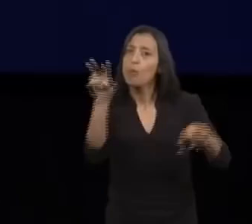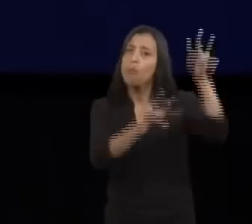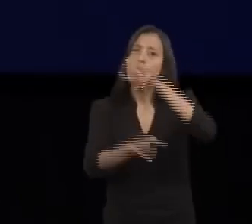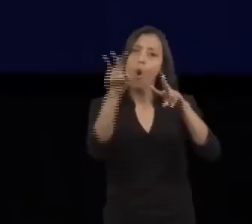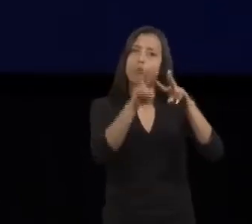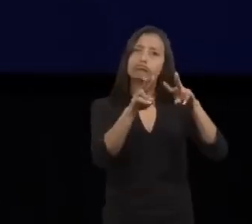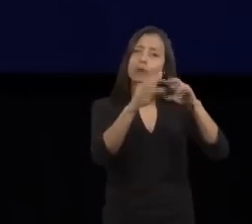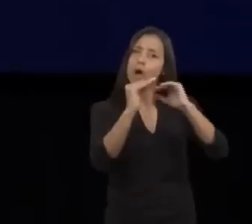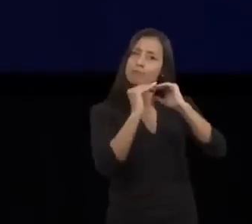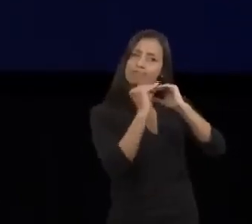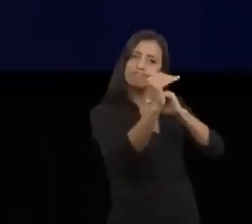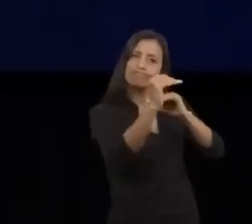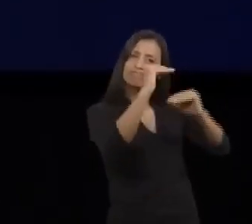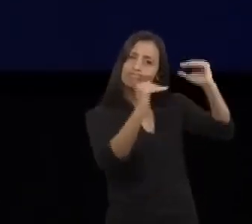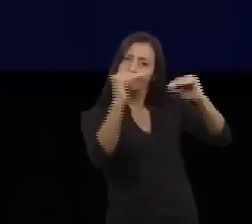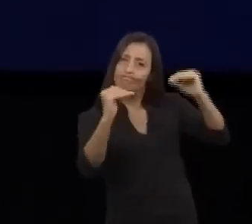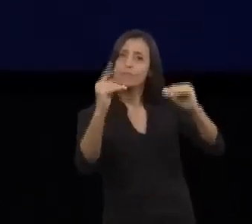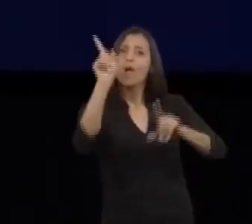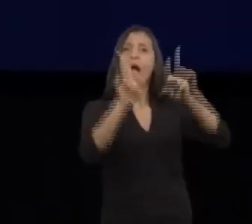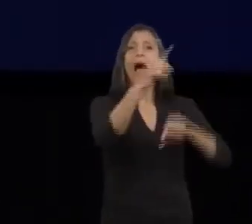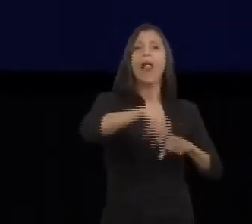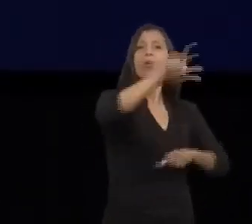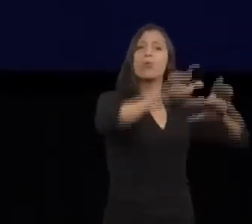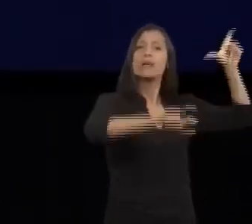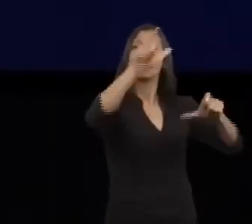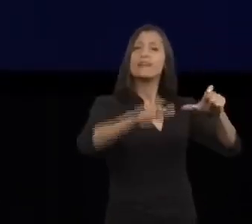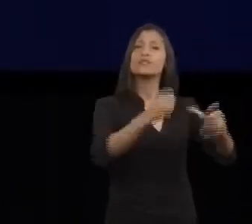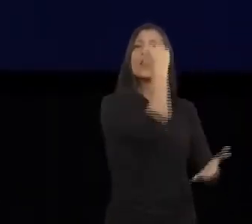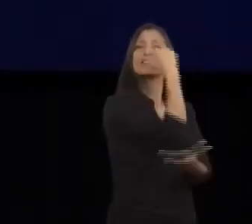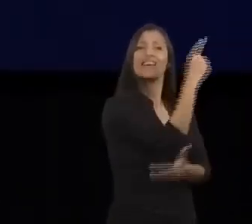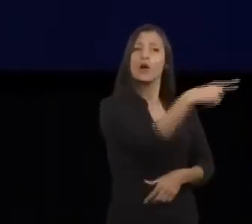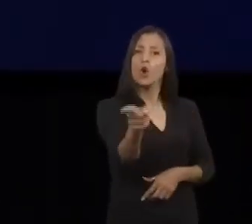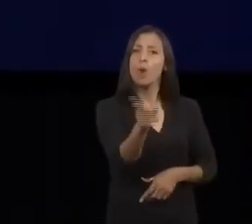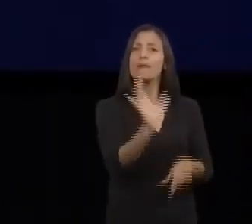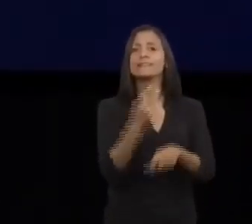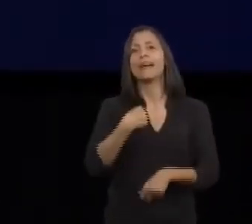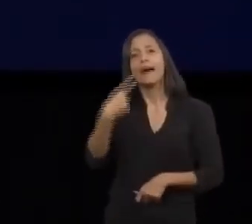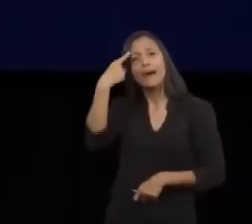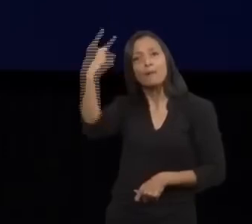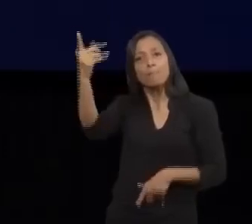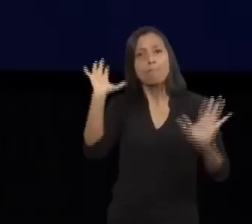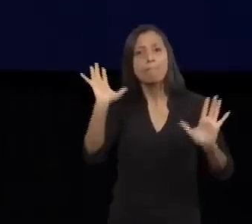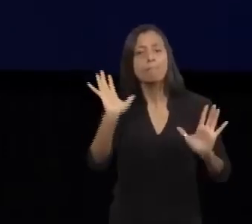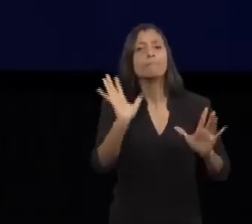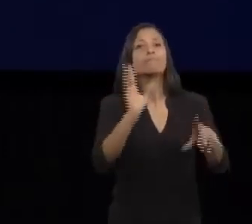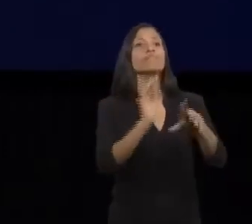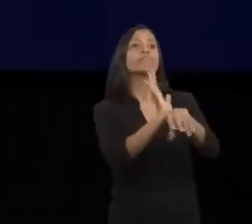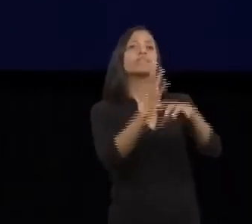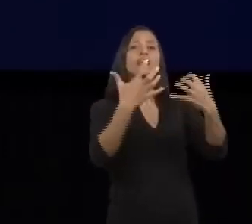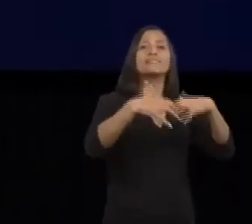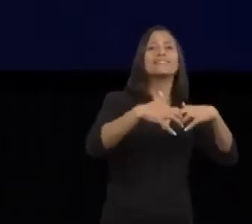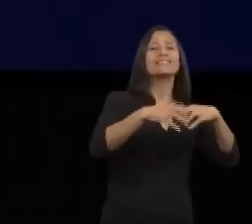There are some economists who believe that putting a system of equations is a system of general balance